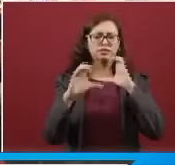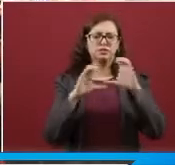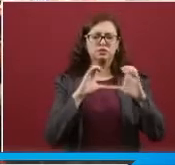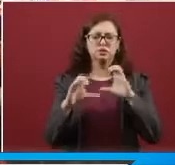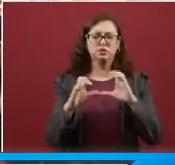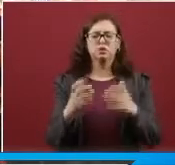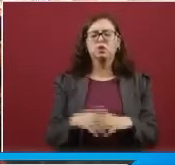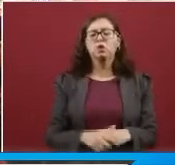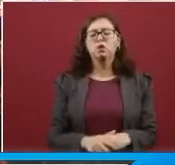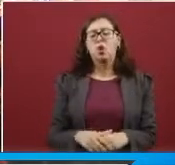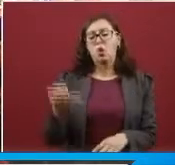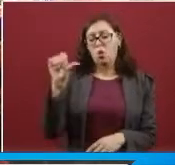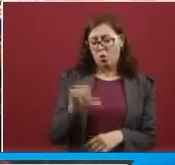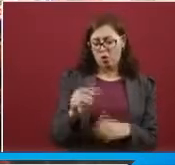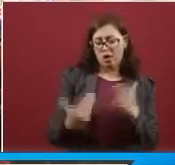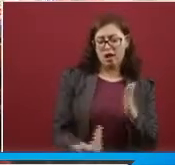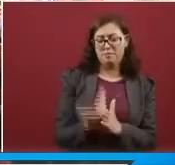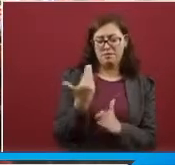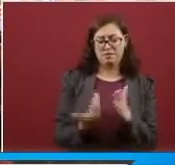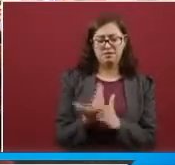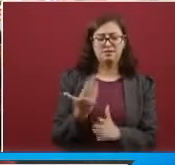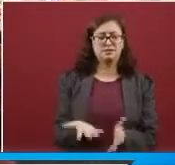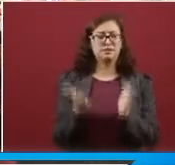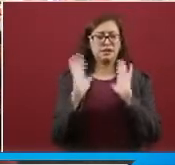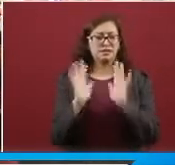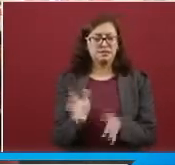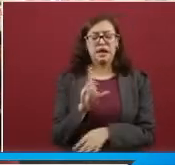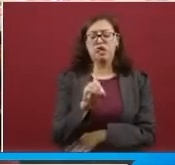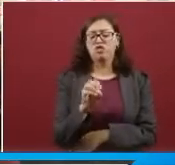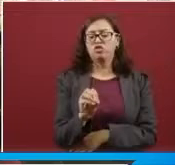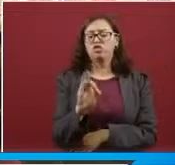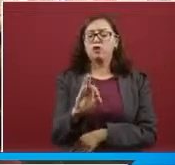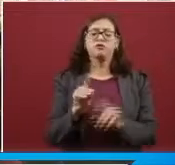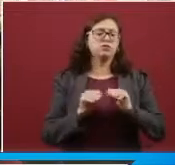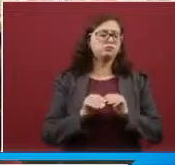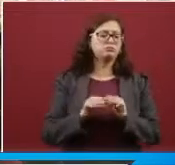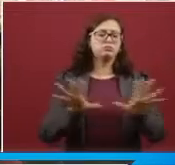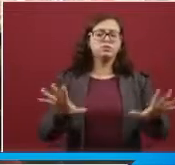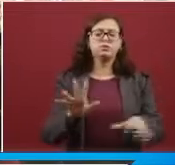the center of this policy is for and for citizens The best example of this policy